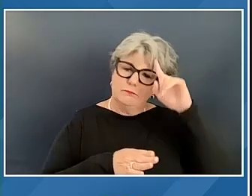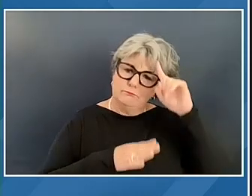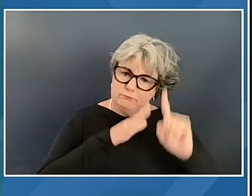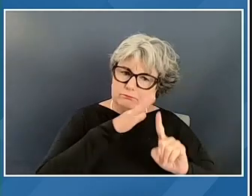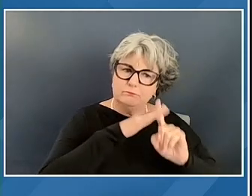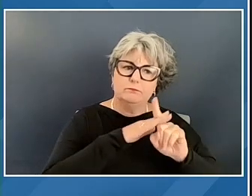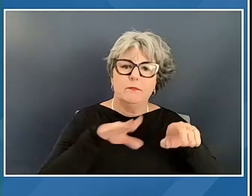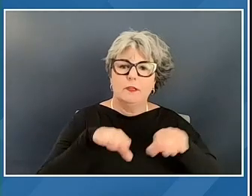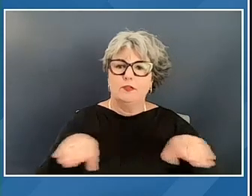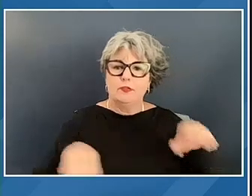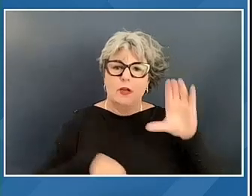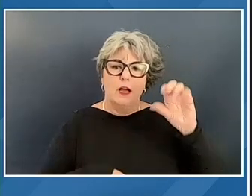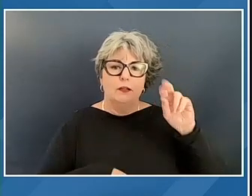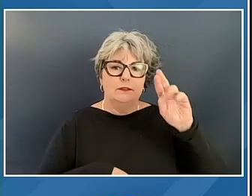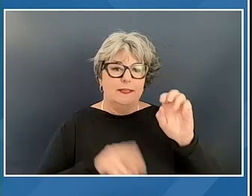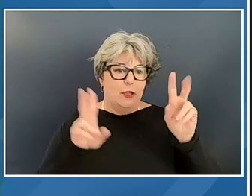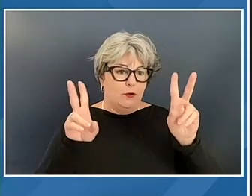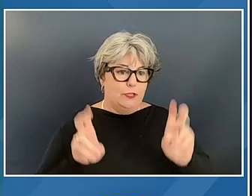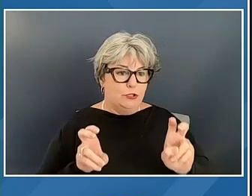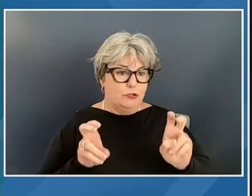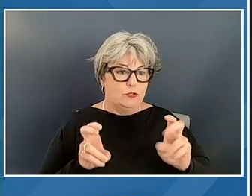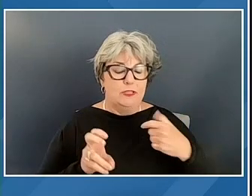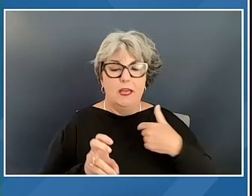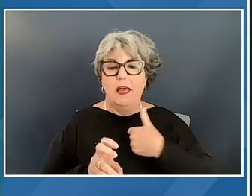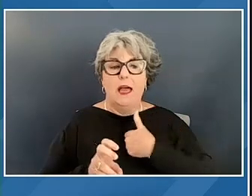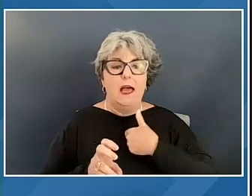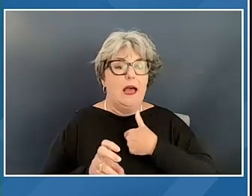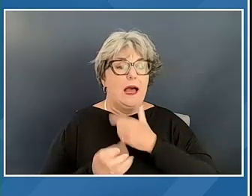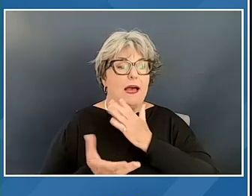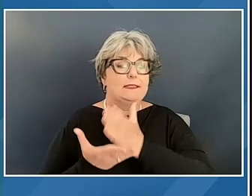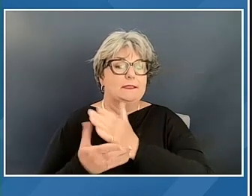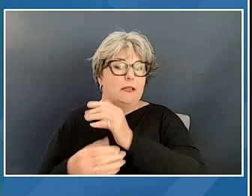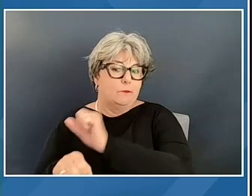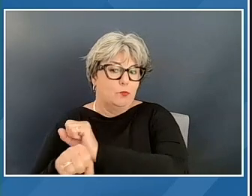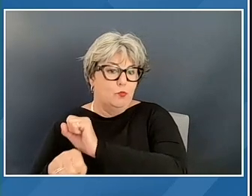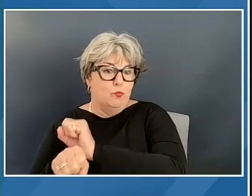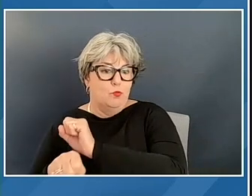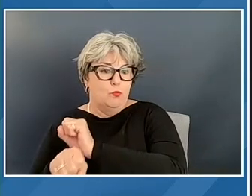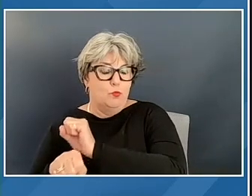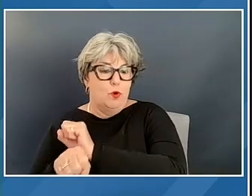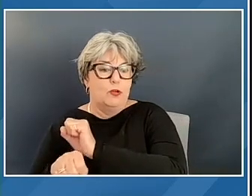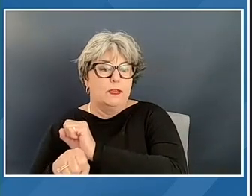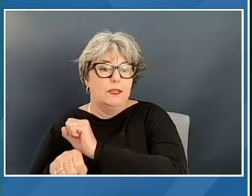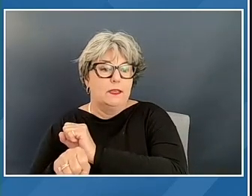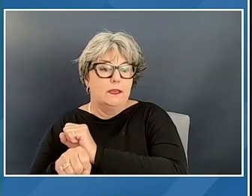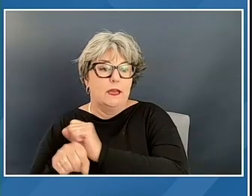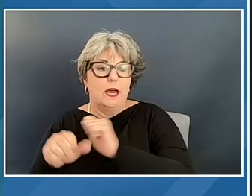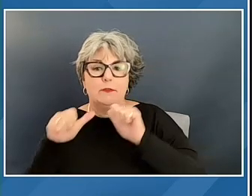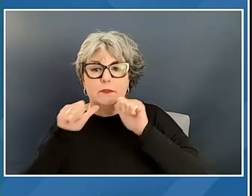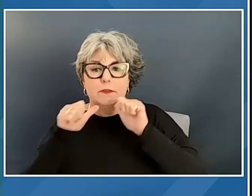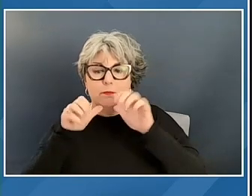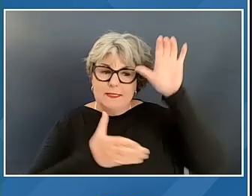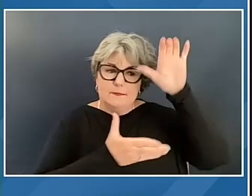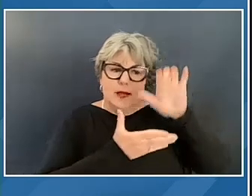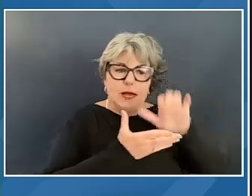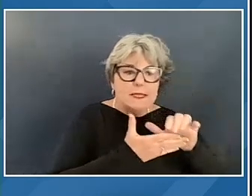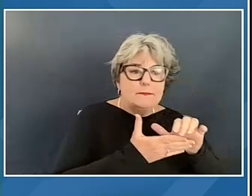issues, is that I actually stopped working because I've been blessed enough that my husband's been able to make enough to